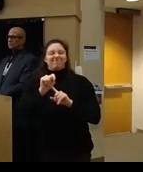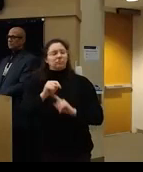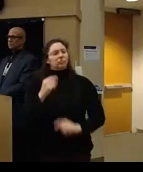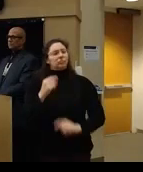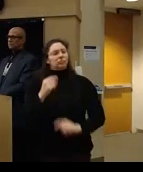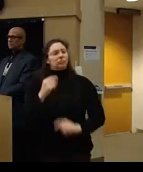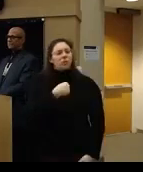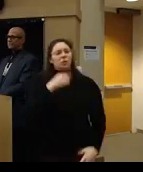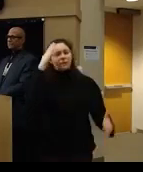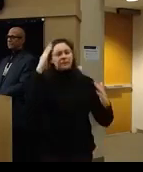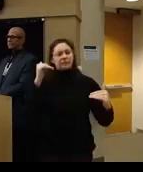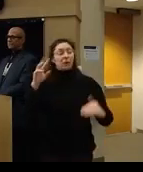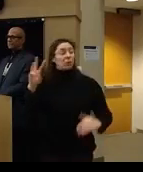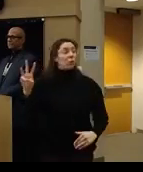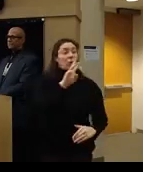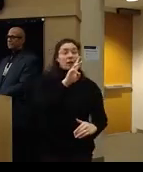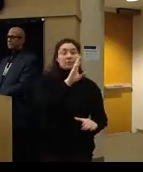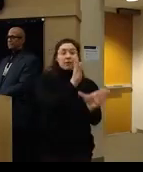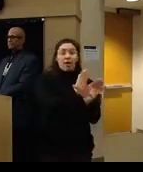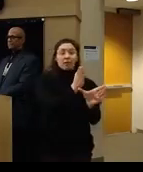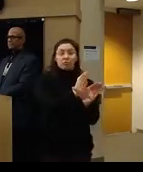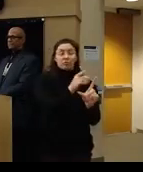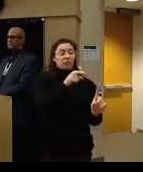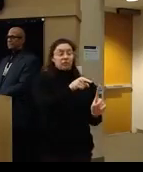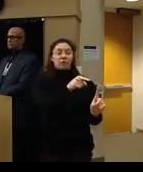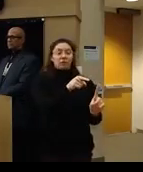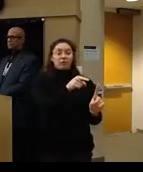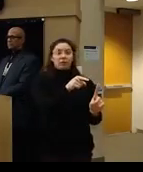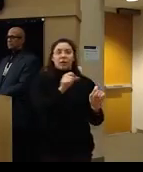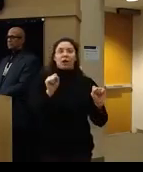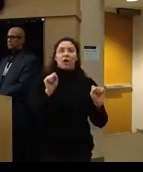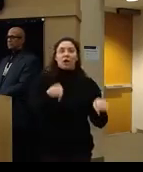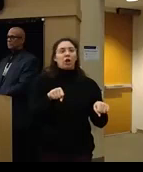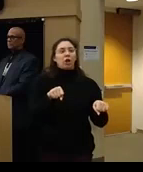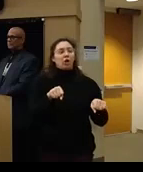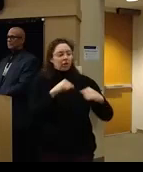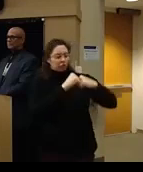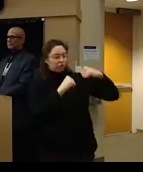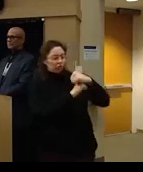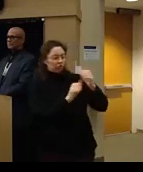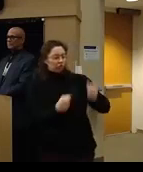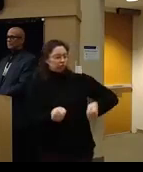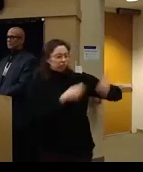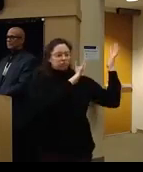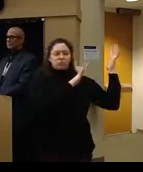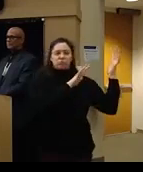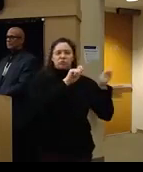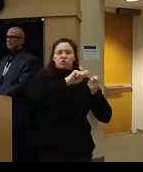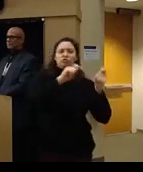we expect Western psychology to be able to fun Fally change itself in order to serve the